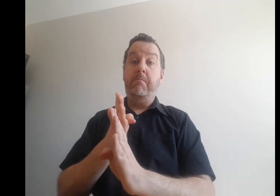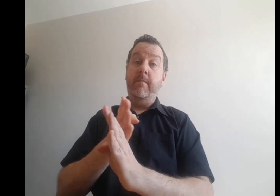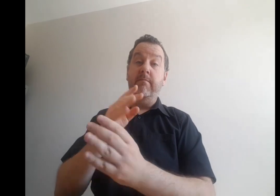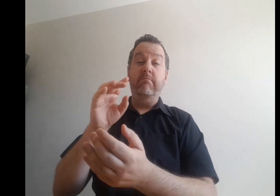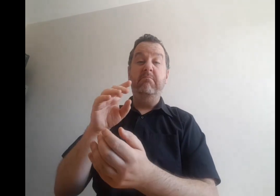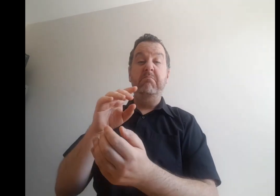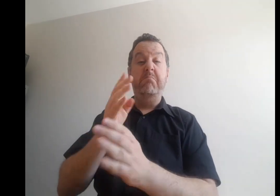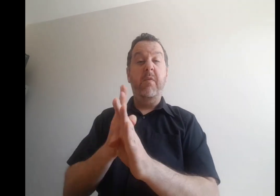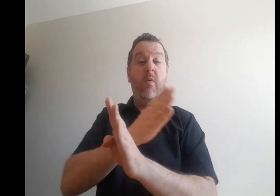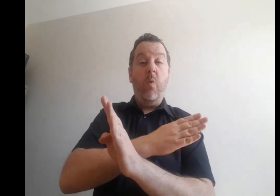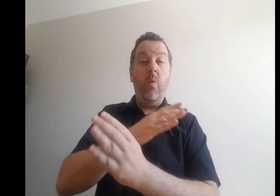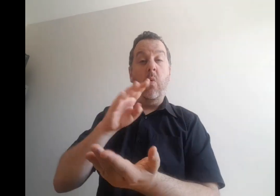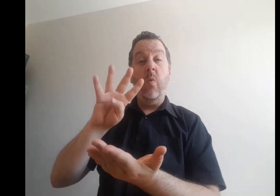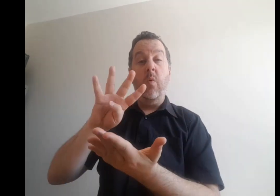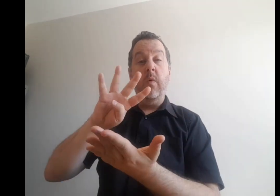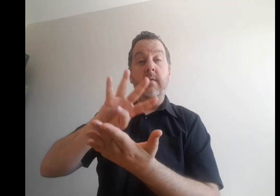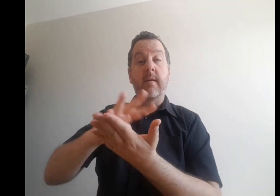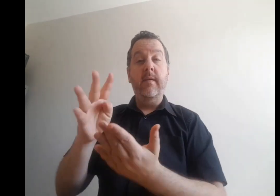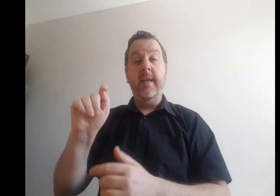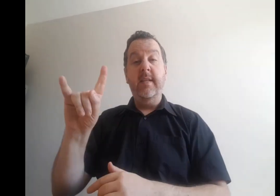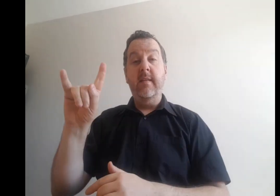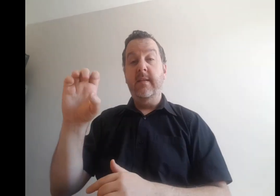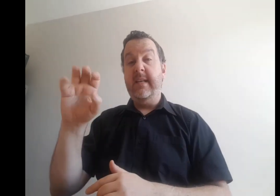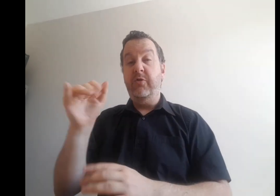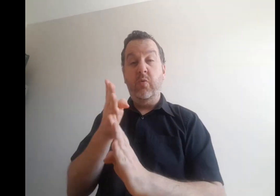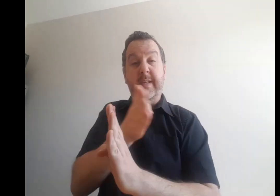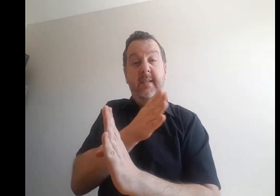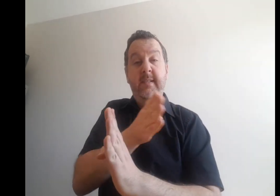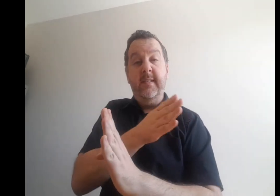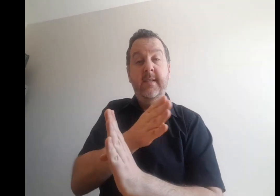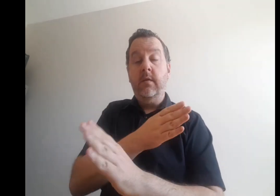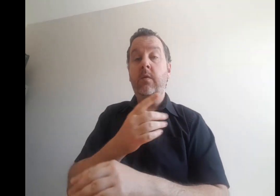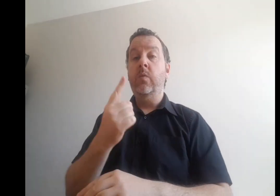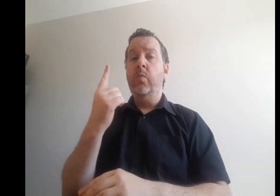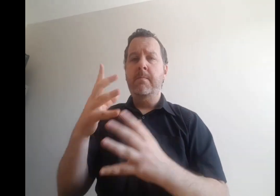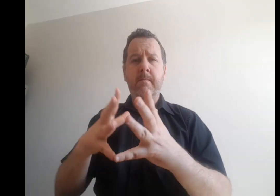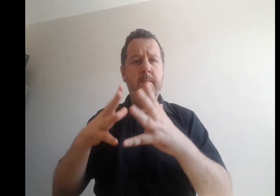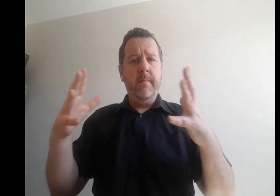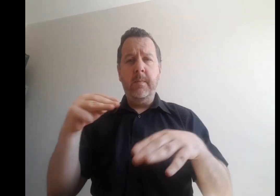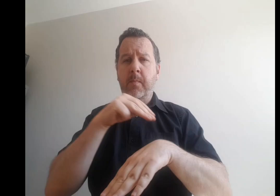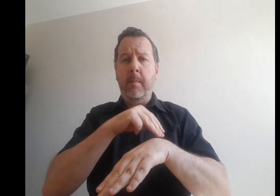Prior to the 19th century, one of the key things that affected deaf people in Ireland